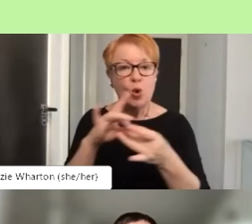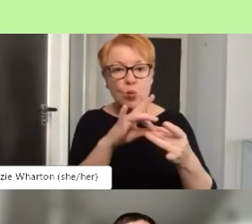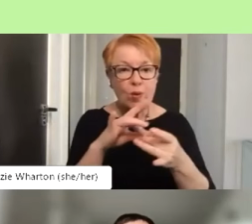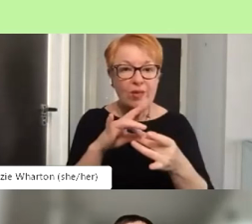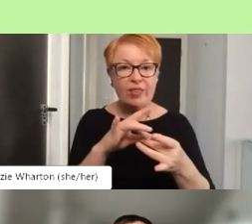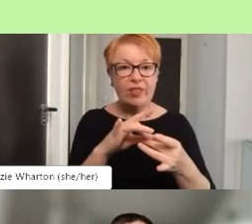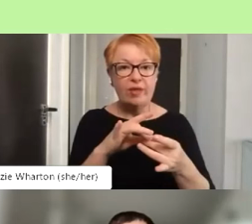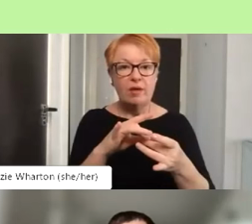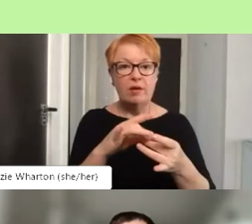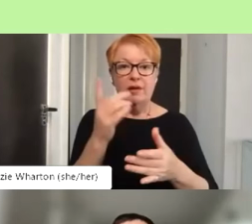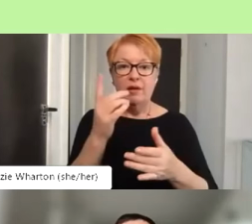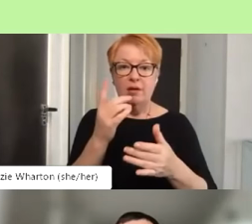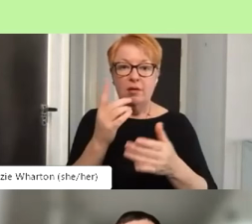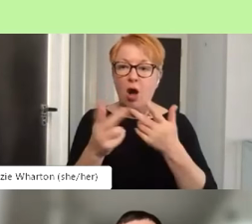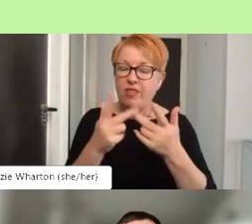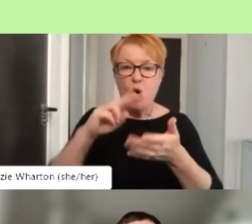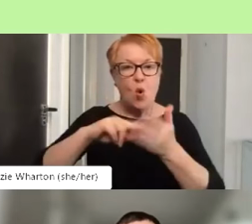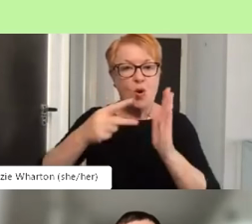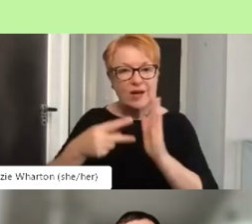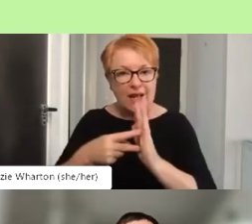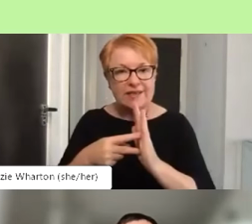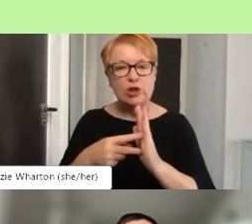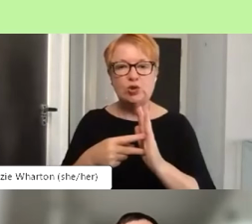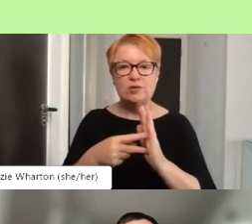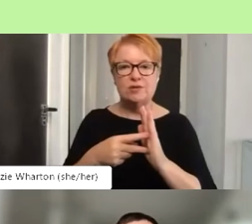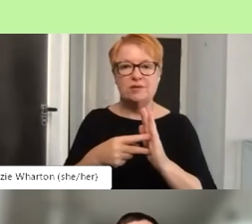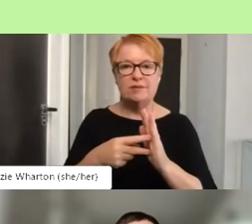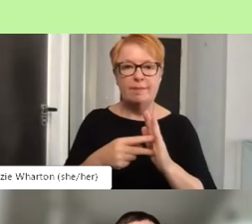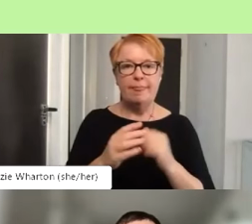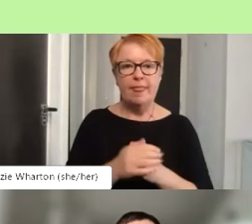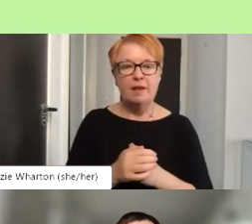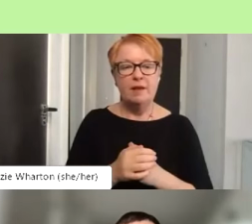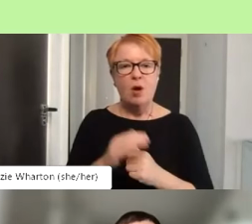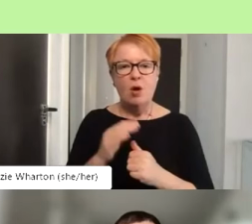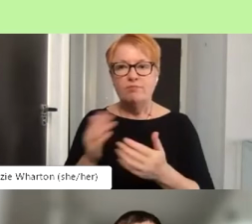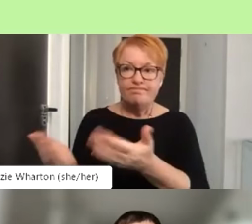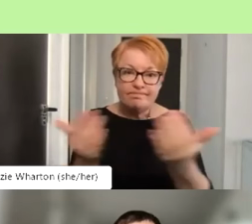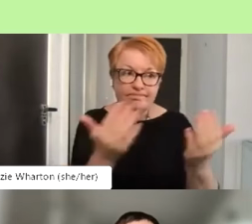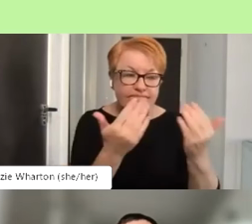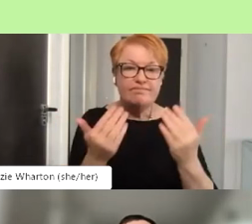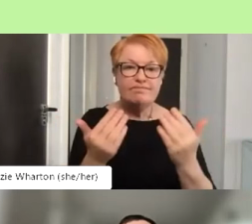organisations, and kind of bring every institution’s limited capacity together